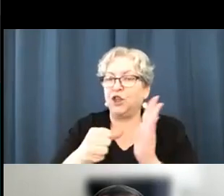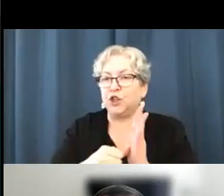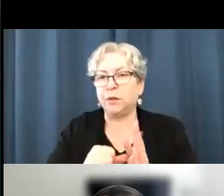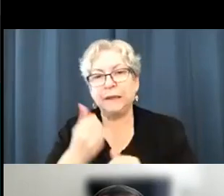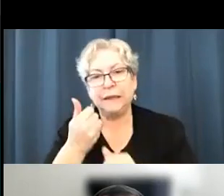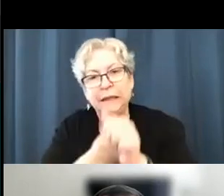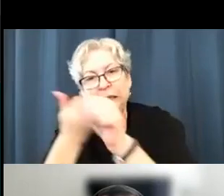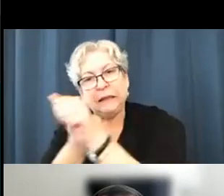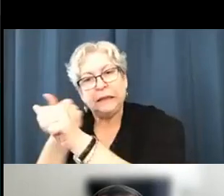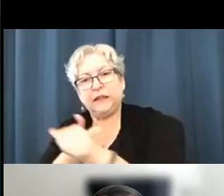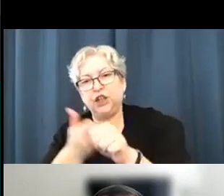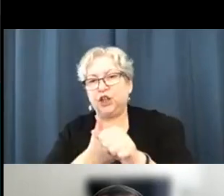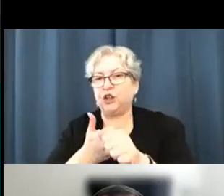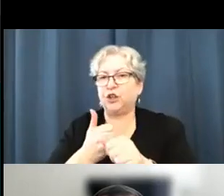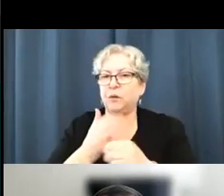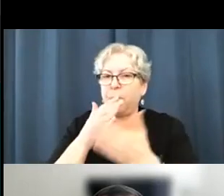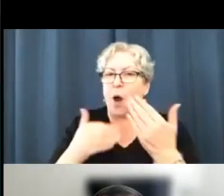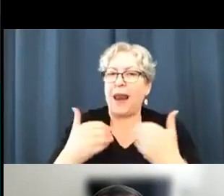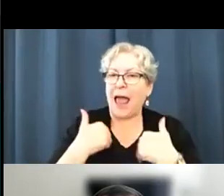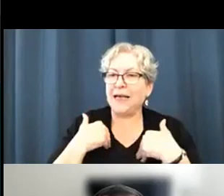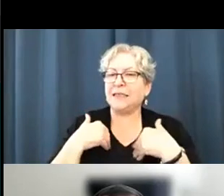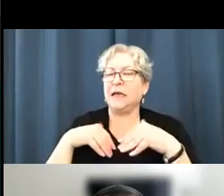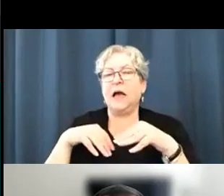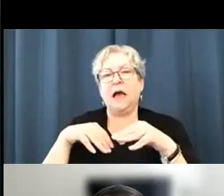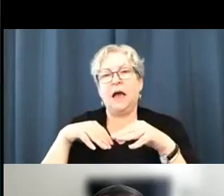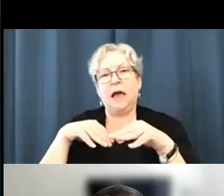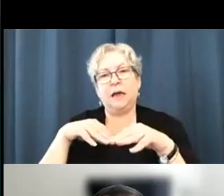has accessible name slash label associated with them.